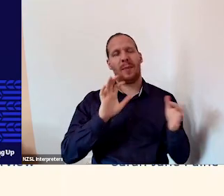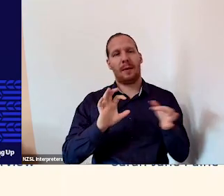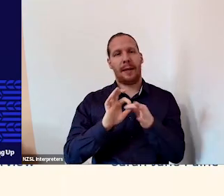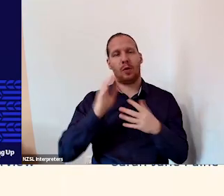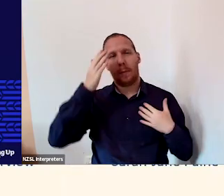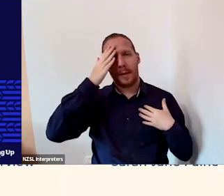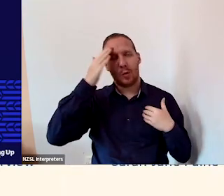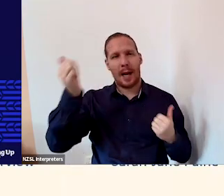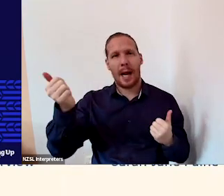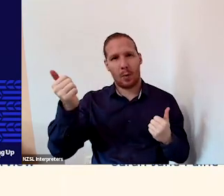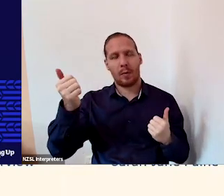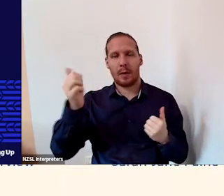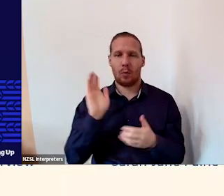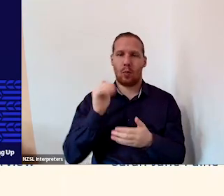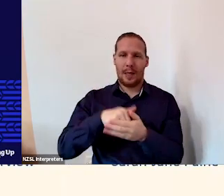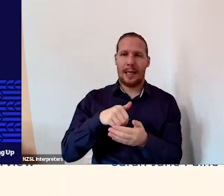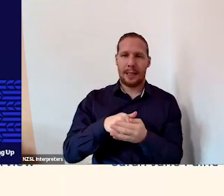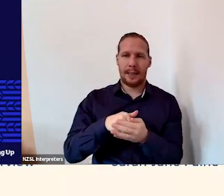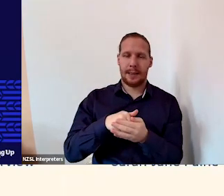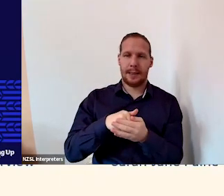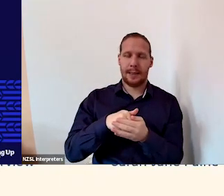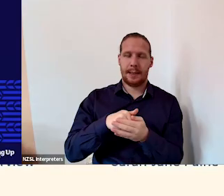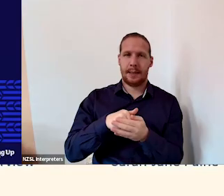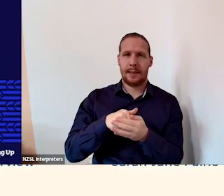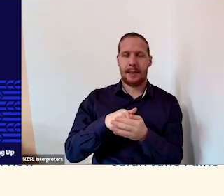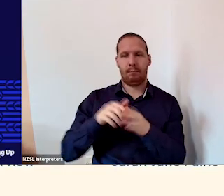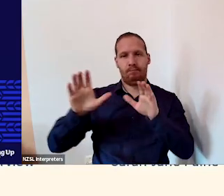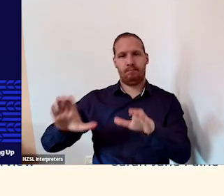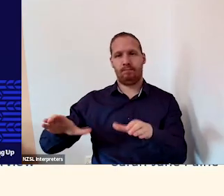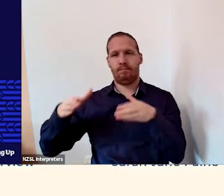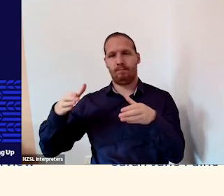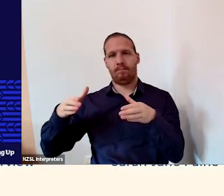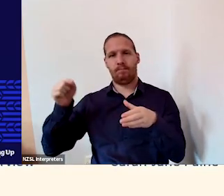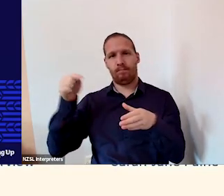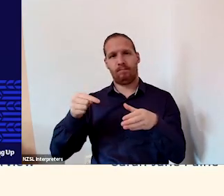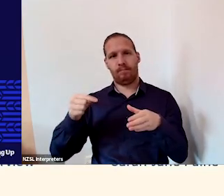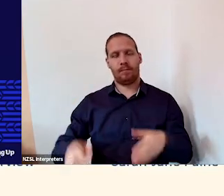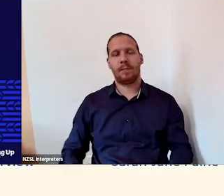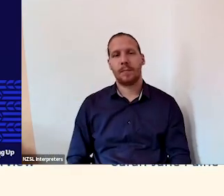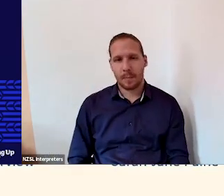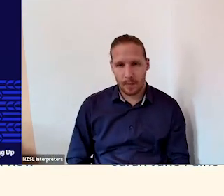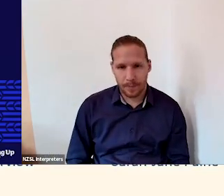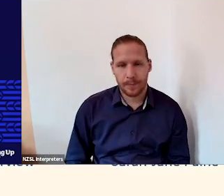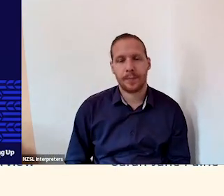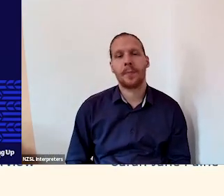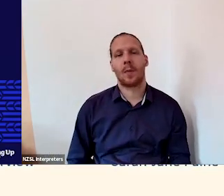From within the Growing Up in New Zealand cohort. I'm then going to chair a brief panel session.